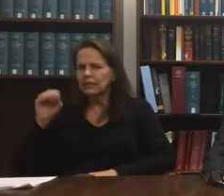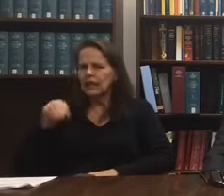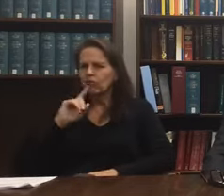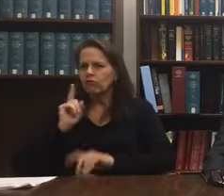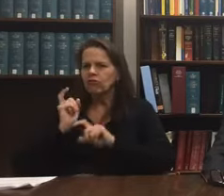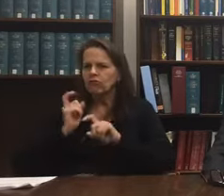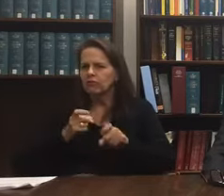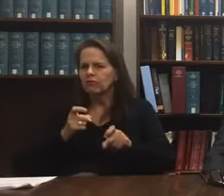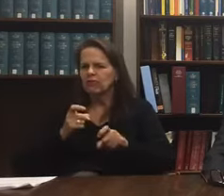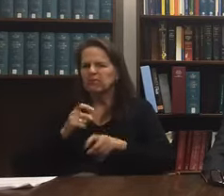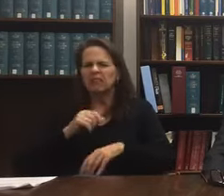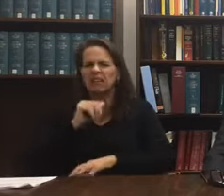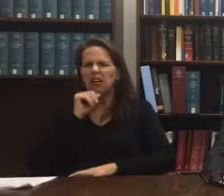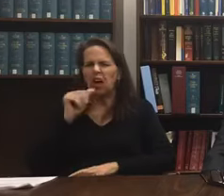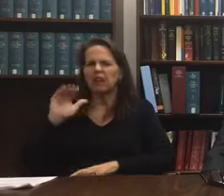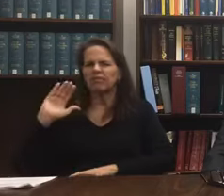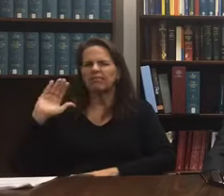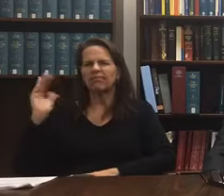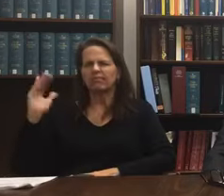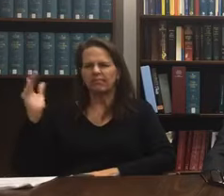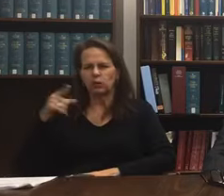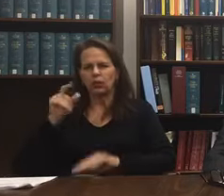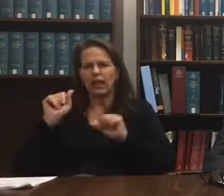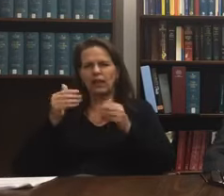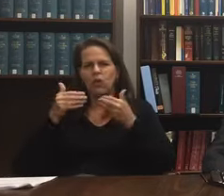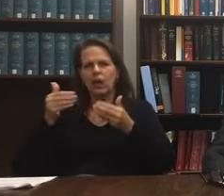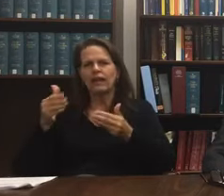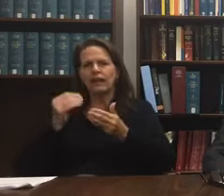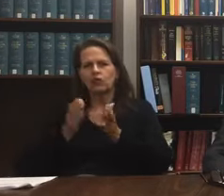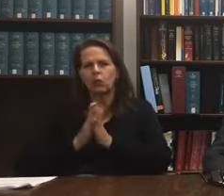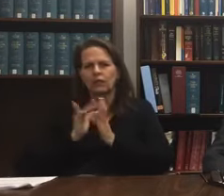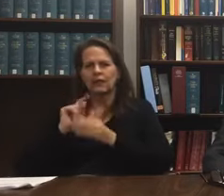really unlikely you can go ahead and request it there's no harm in doing it